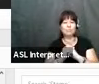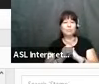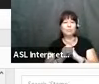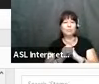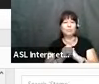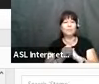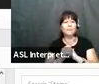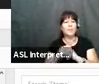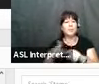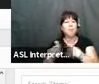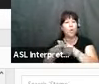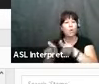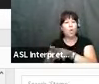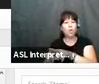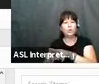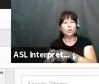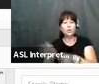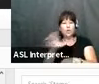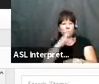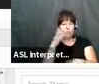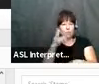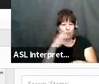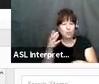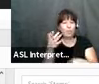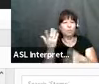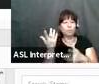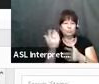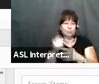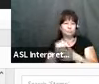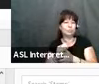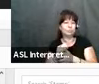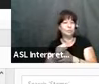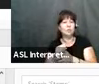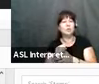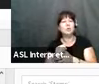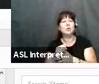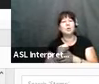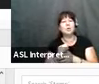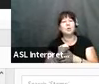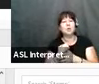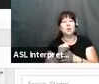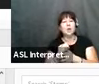largely live and work within our borders, so we count them as our cases.